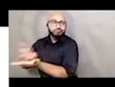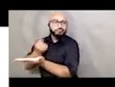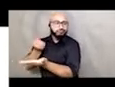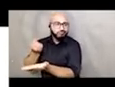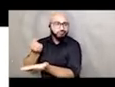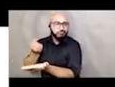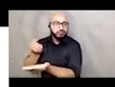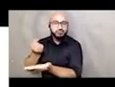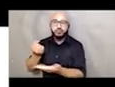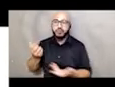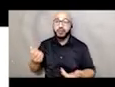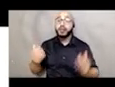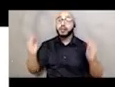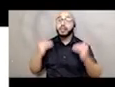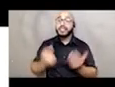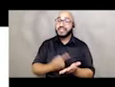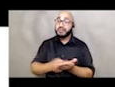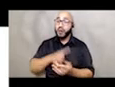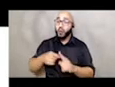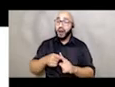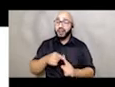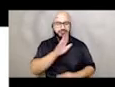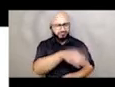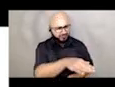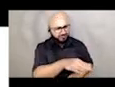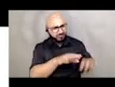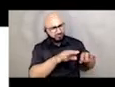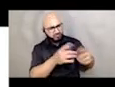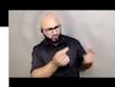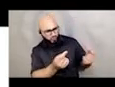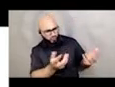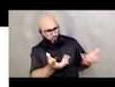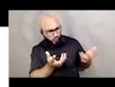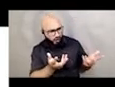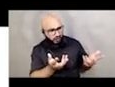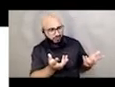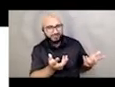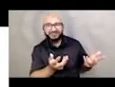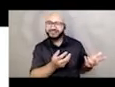Sometimes when we ask our families what they really want, it's us, it's not all the stuff